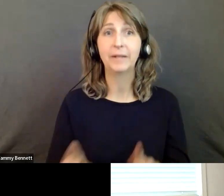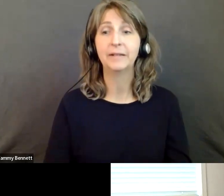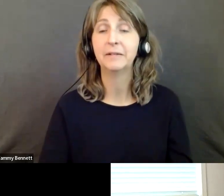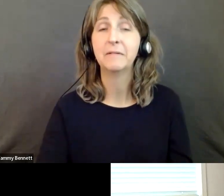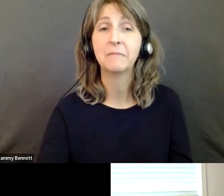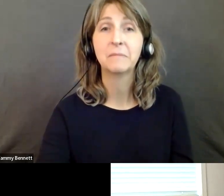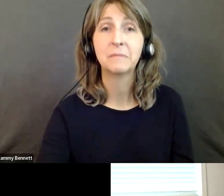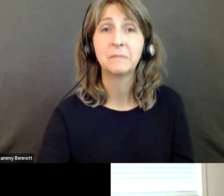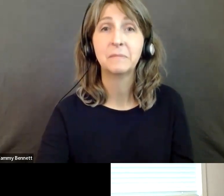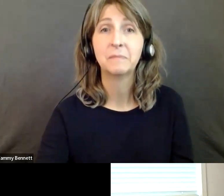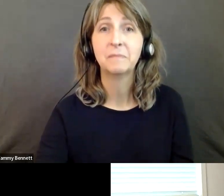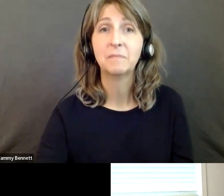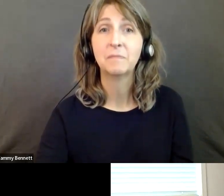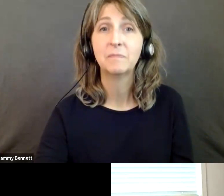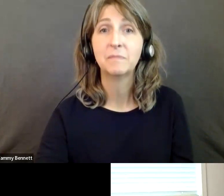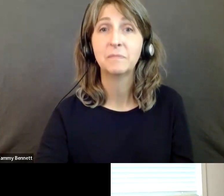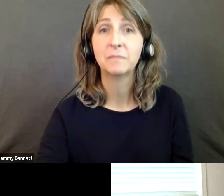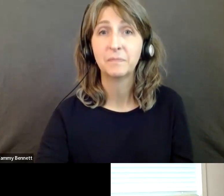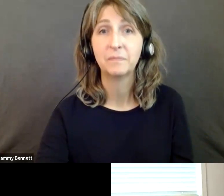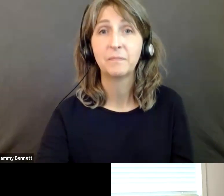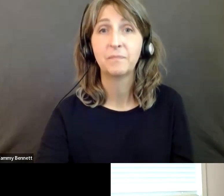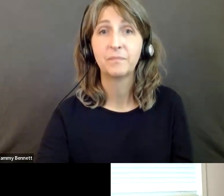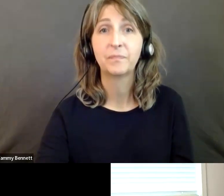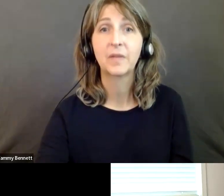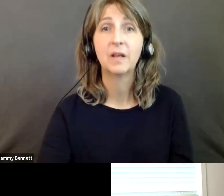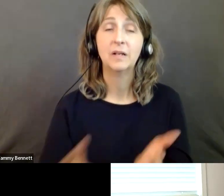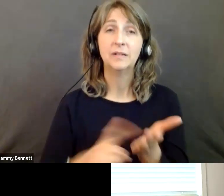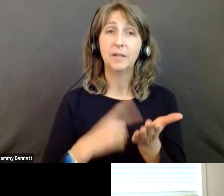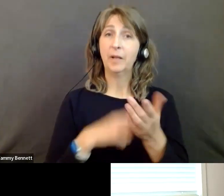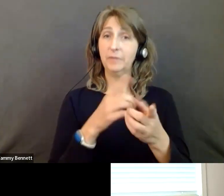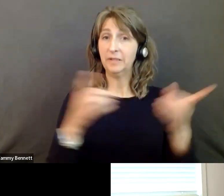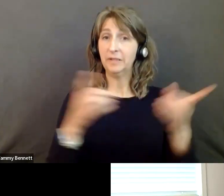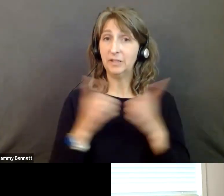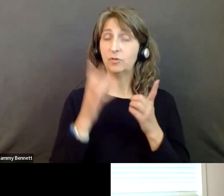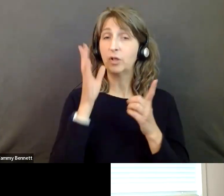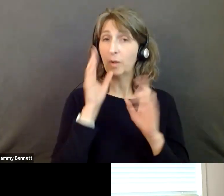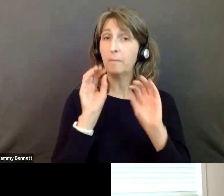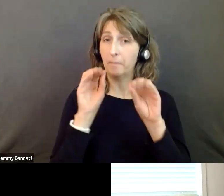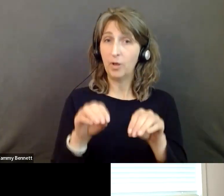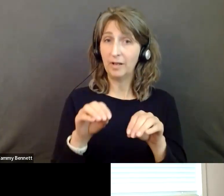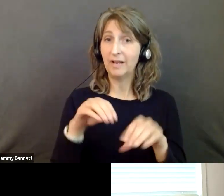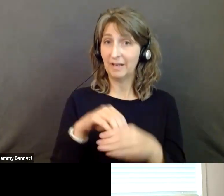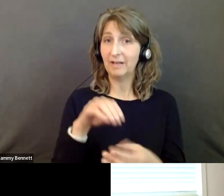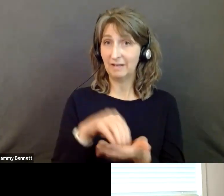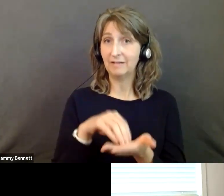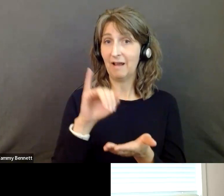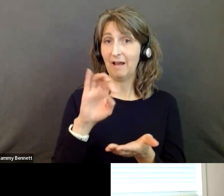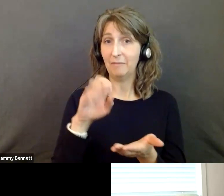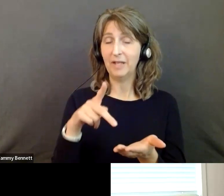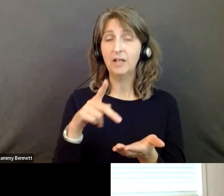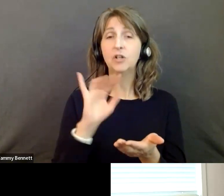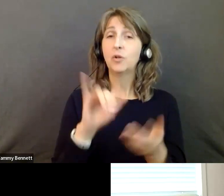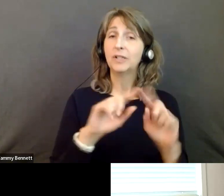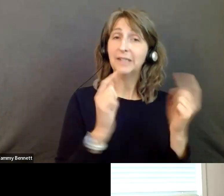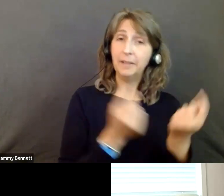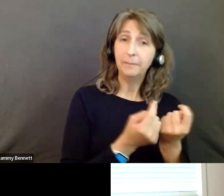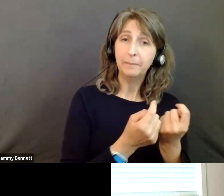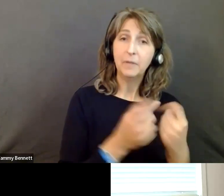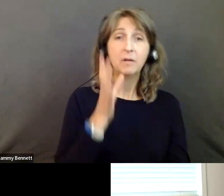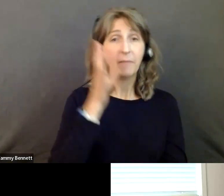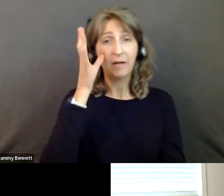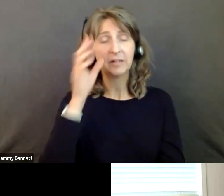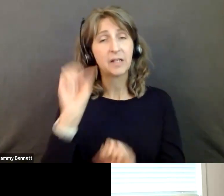And so a lot of times the district will put that in the IP. And so what those teams and what parents could maybe do is reach out.